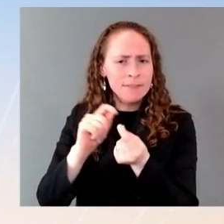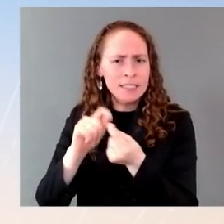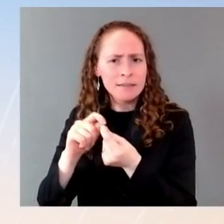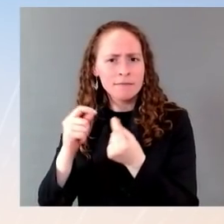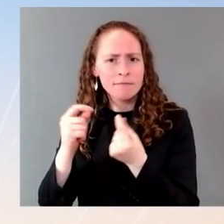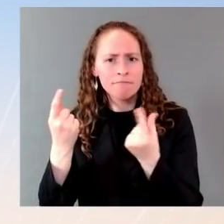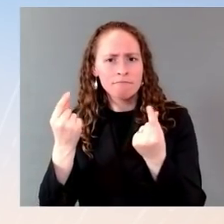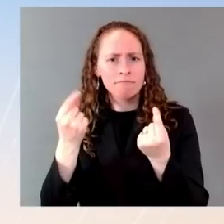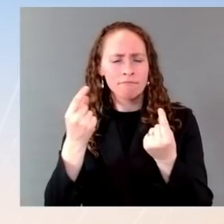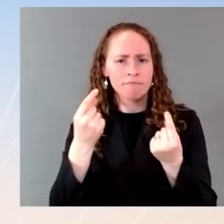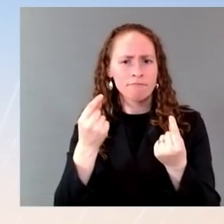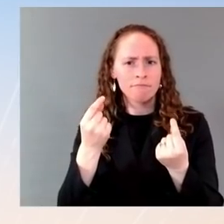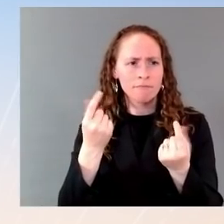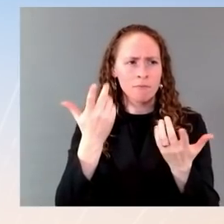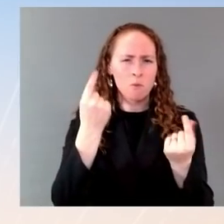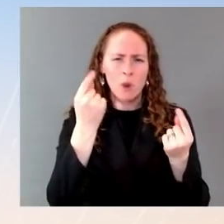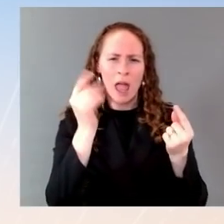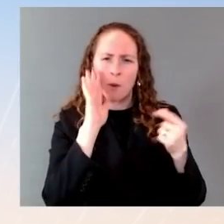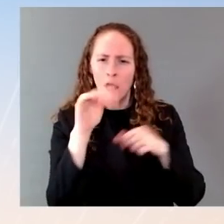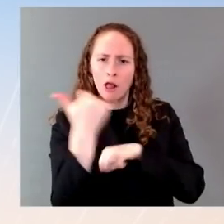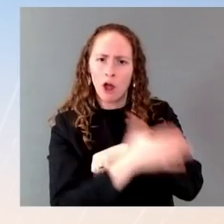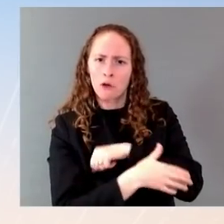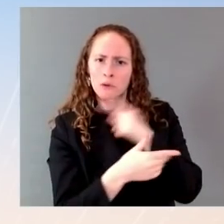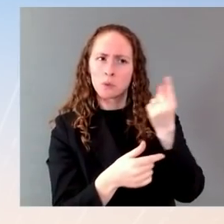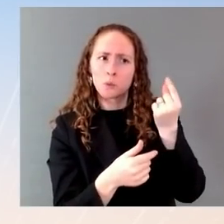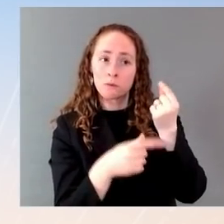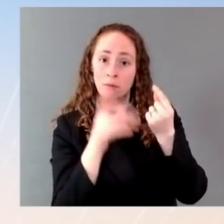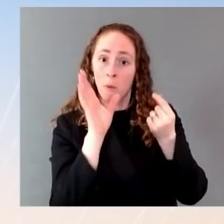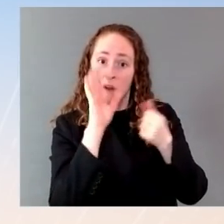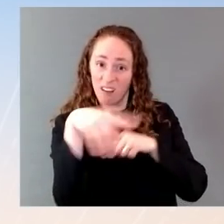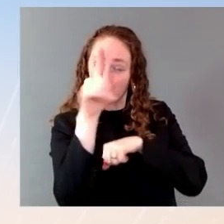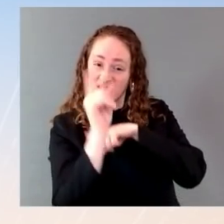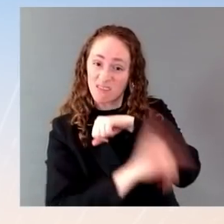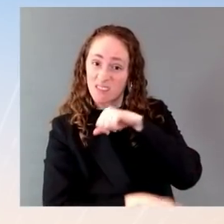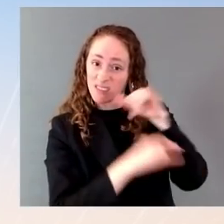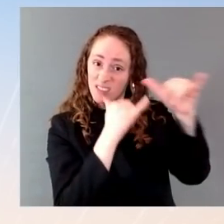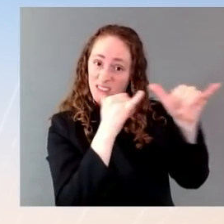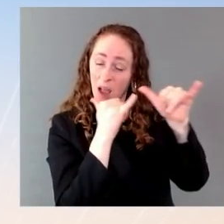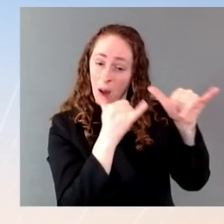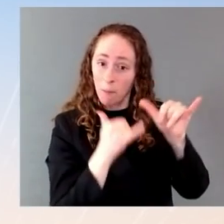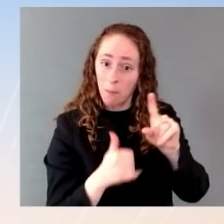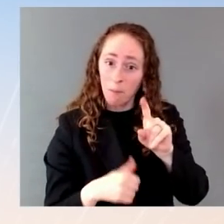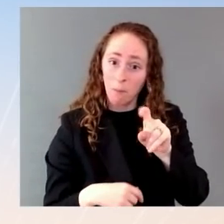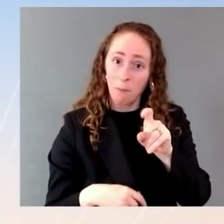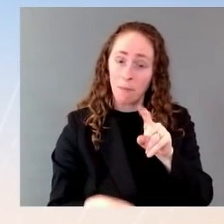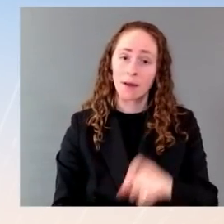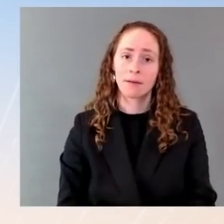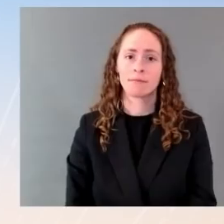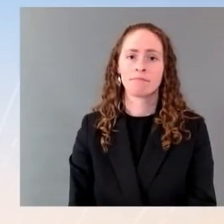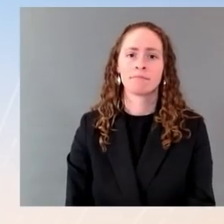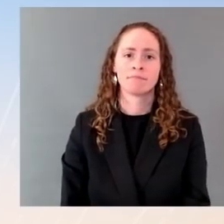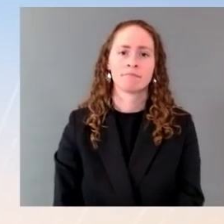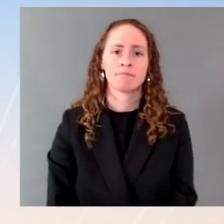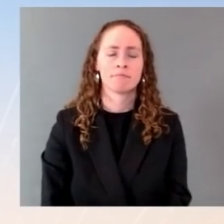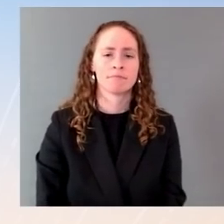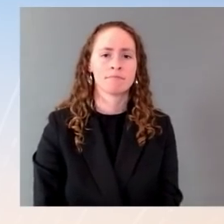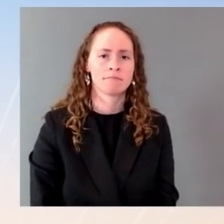But there is agreement about the need to impose strong and significant economic consequences